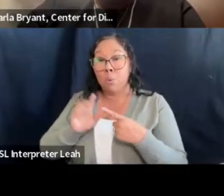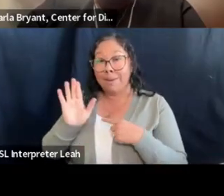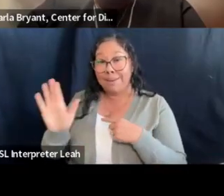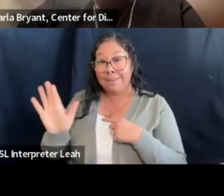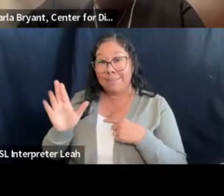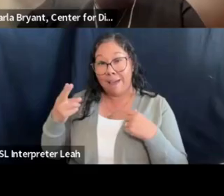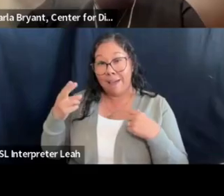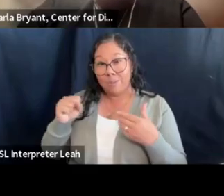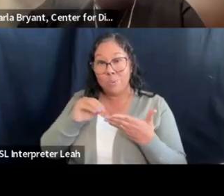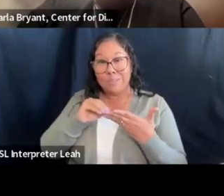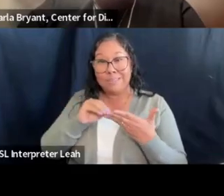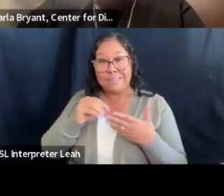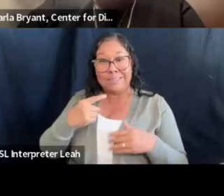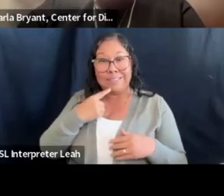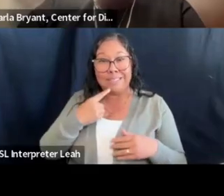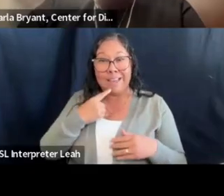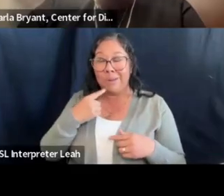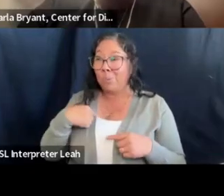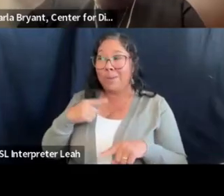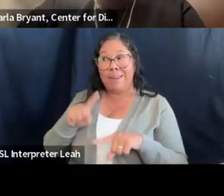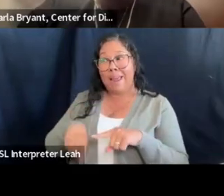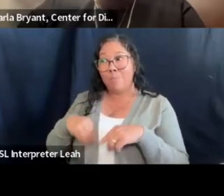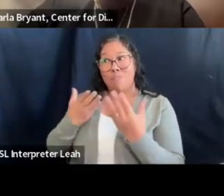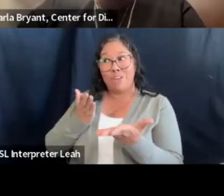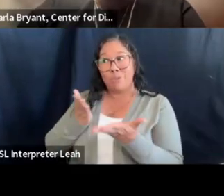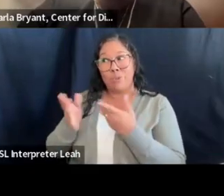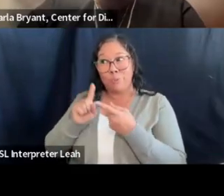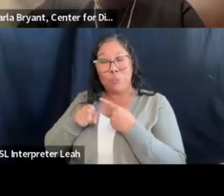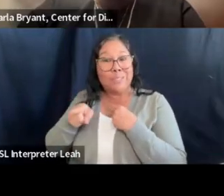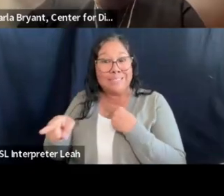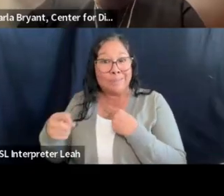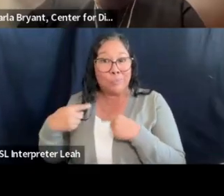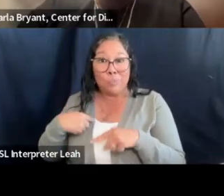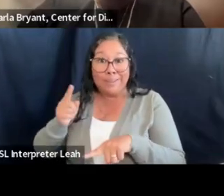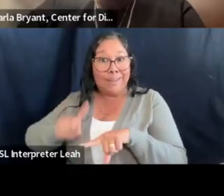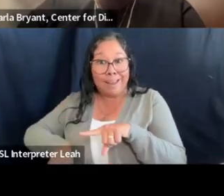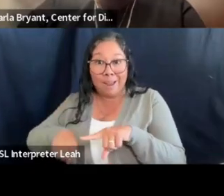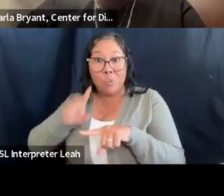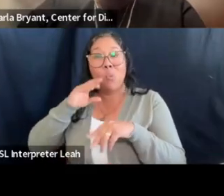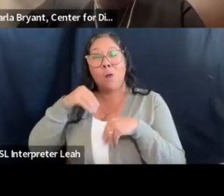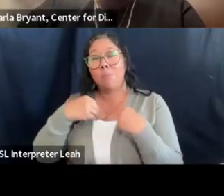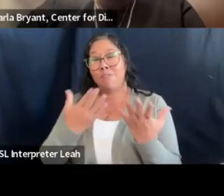high school said we can't serve him. We are going to provide a non-public school